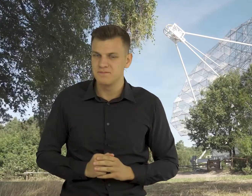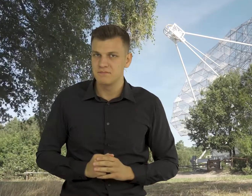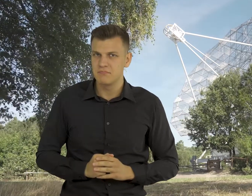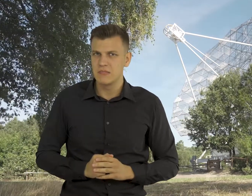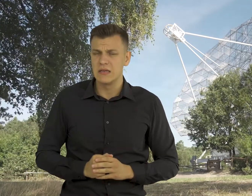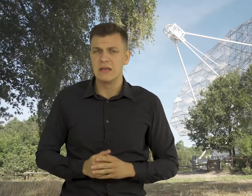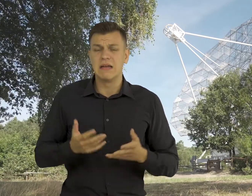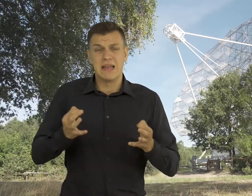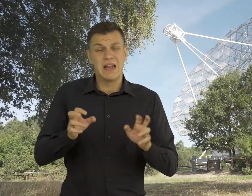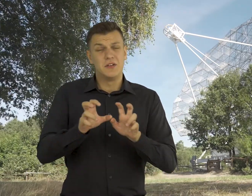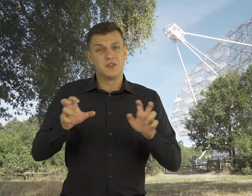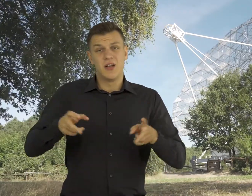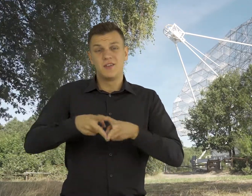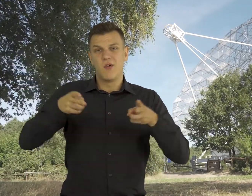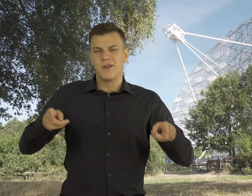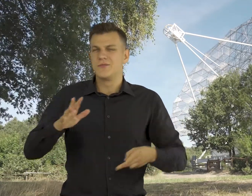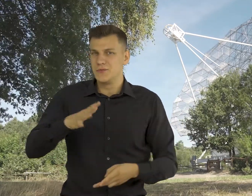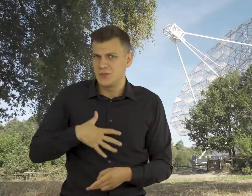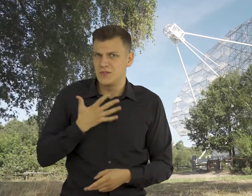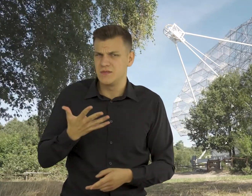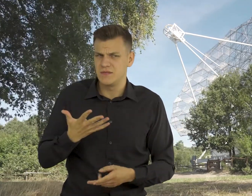We live in strange times -